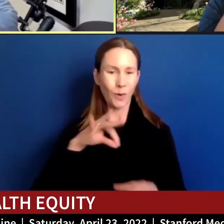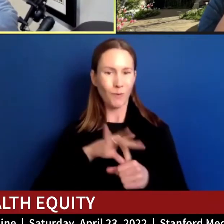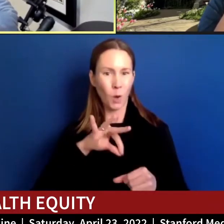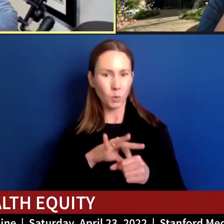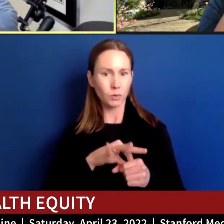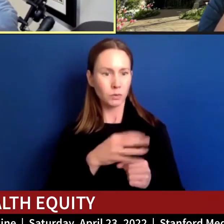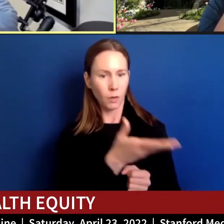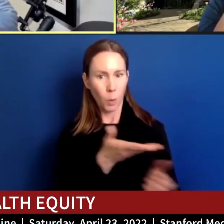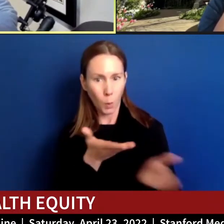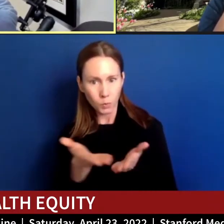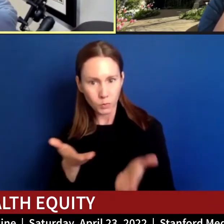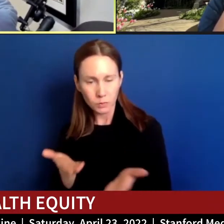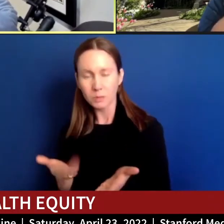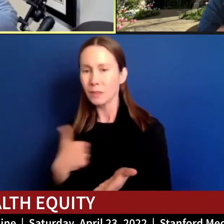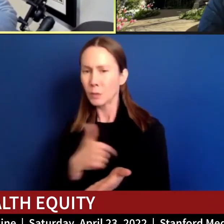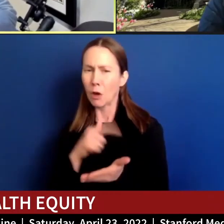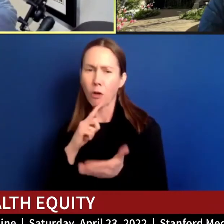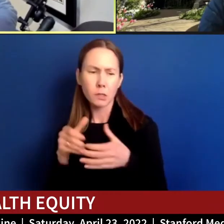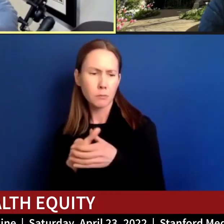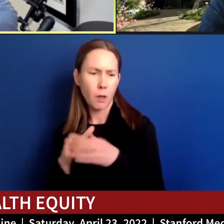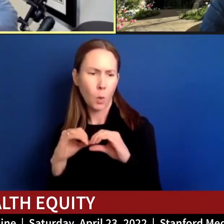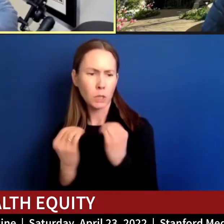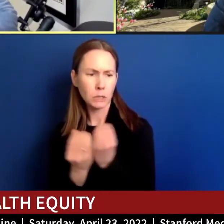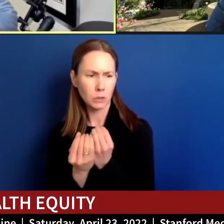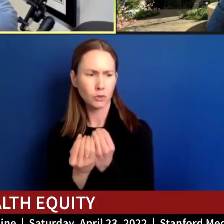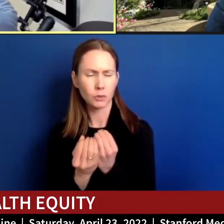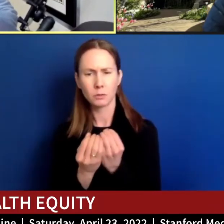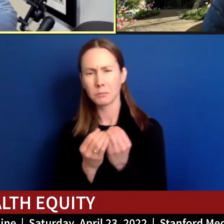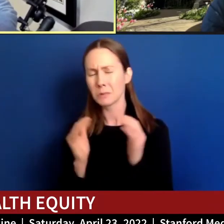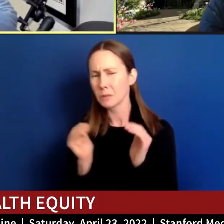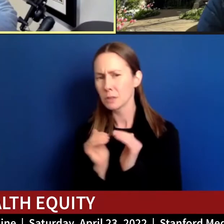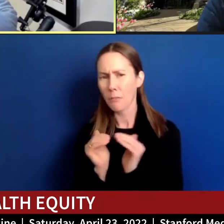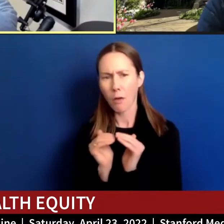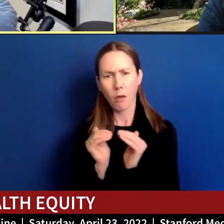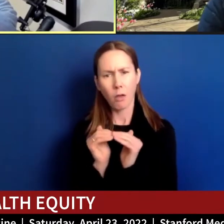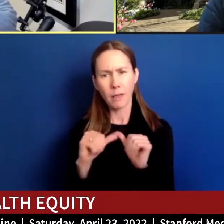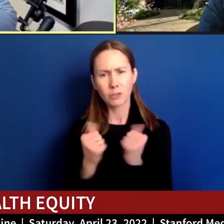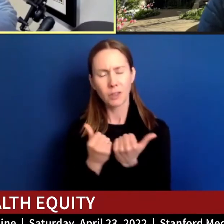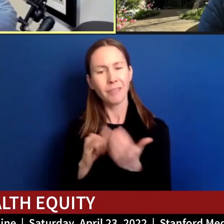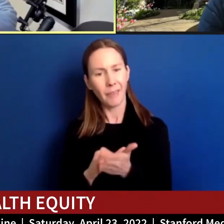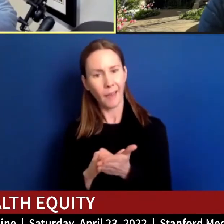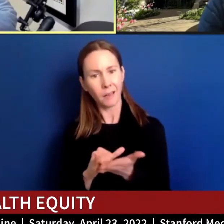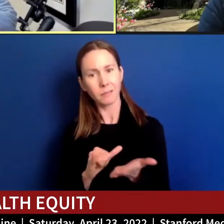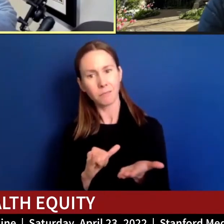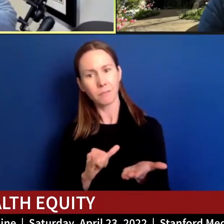small organization as I mentioned. The smallest federal agency there is. And therefore,